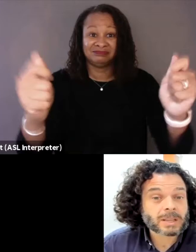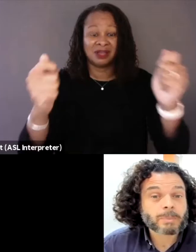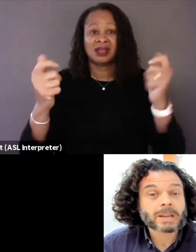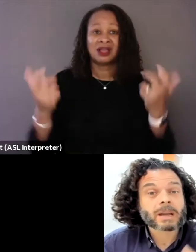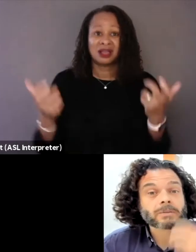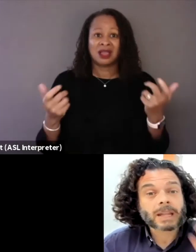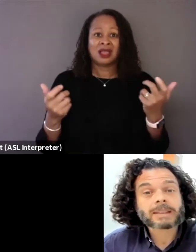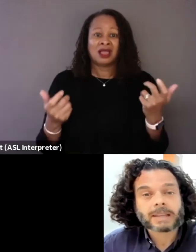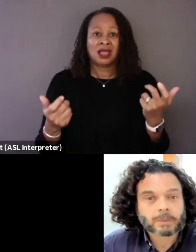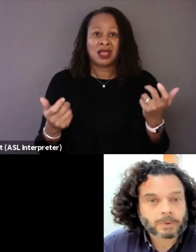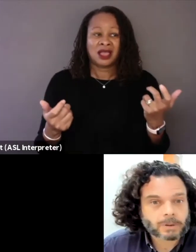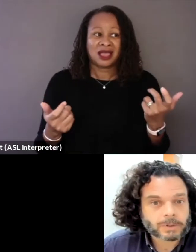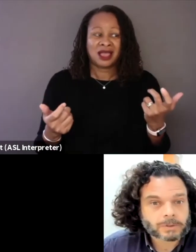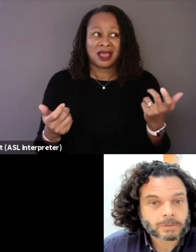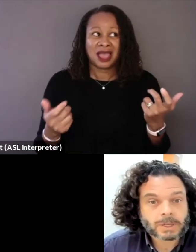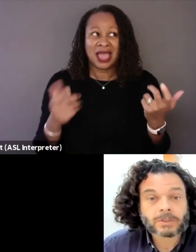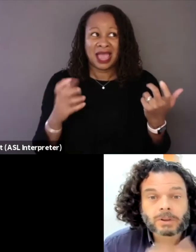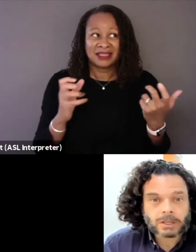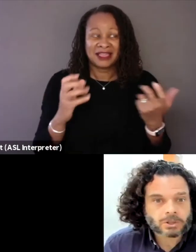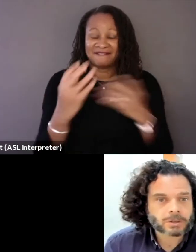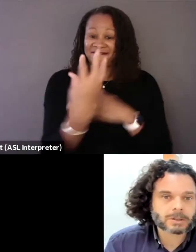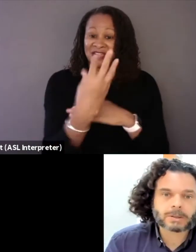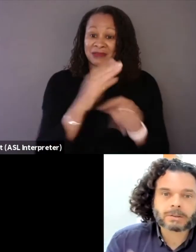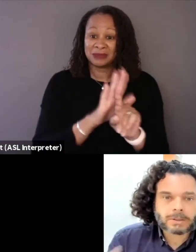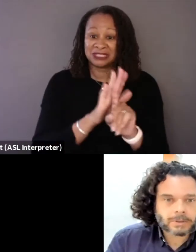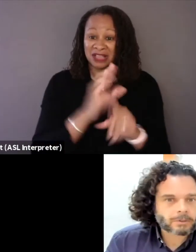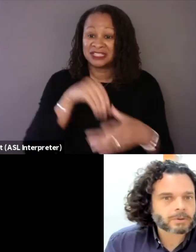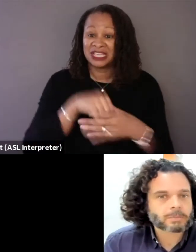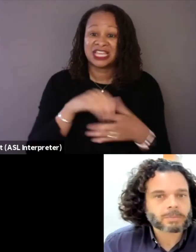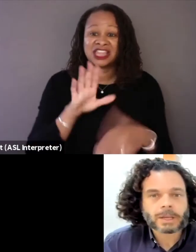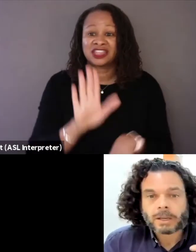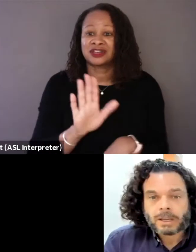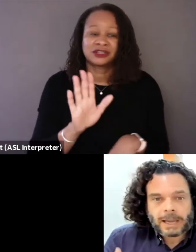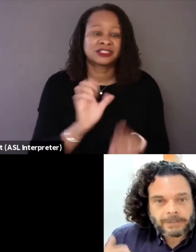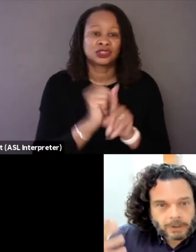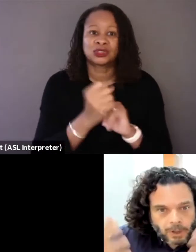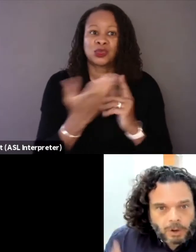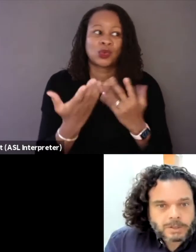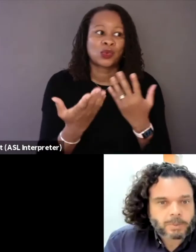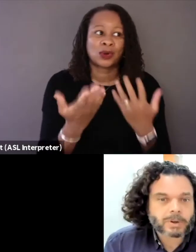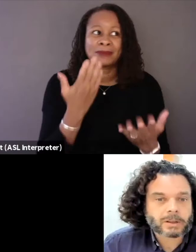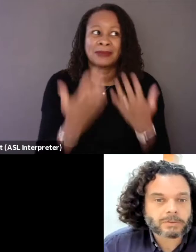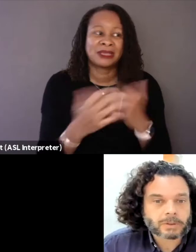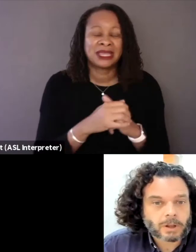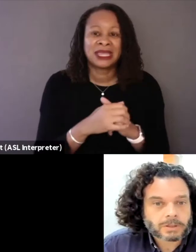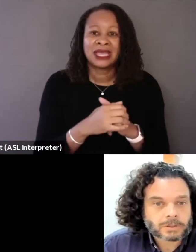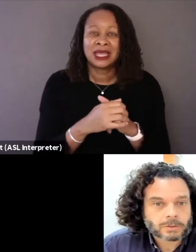that they might not have let the camera come into. In their kitchen, in their living, like, like at the lowest point of the lawsuit,